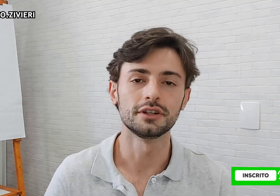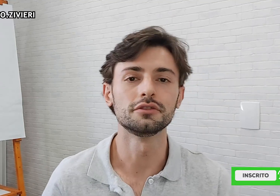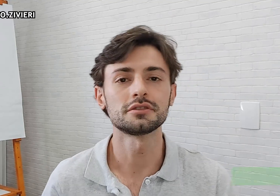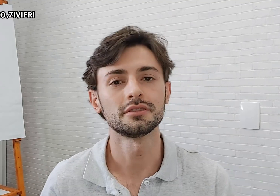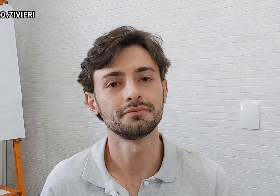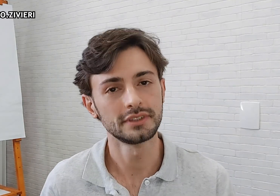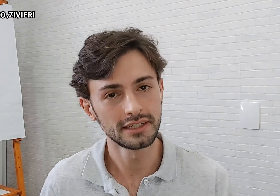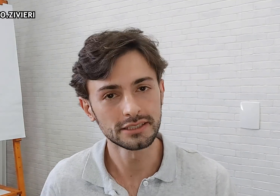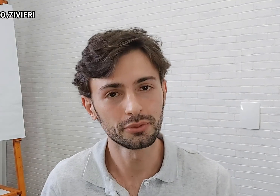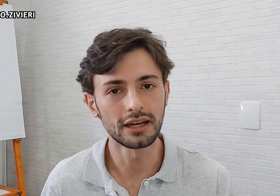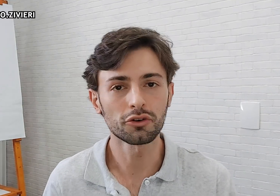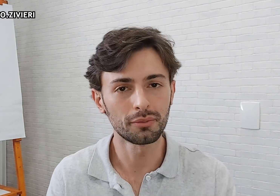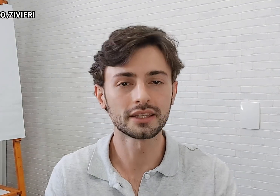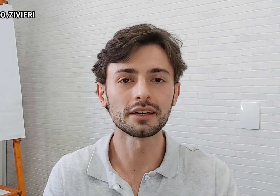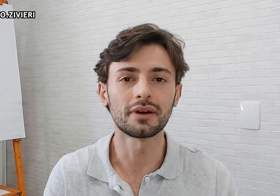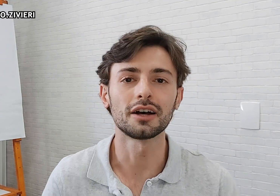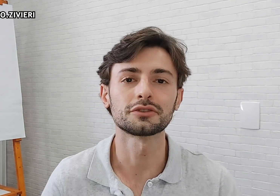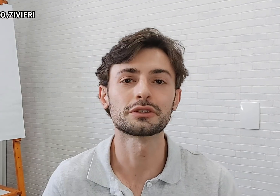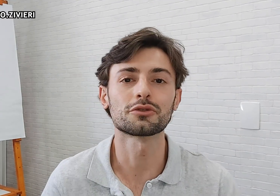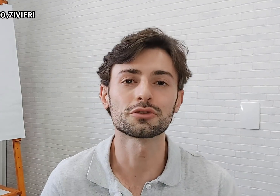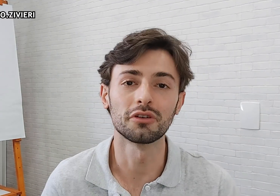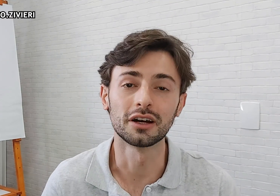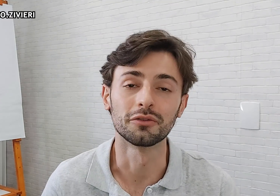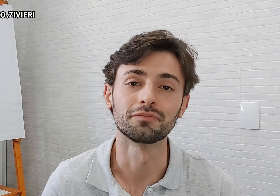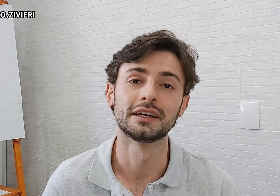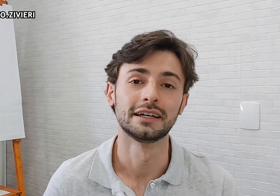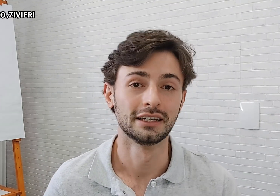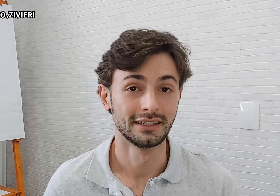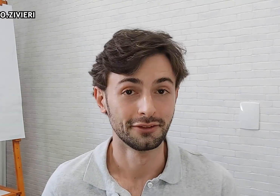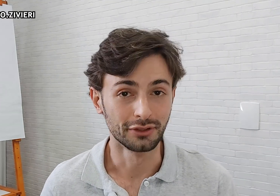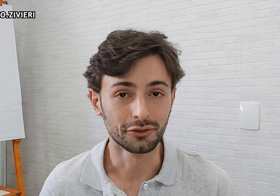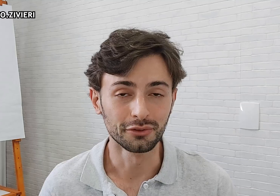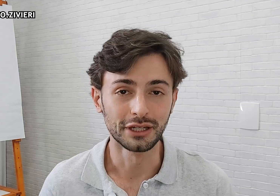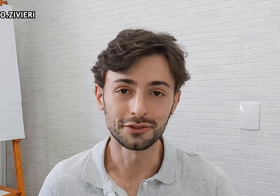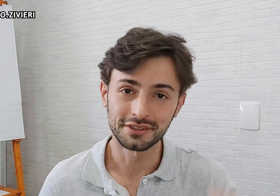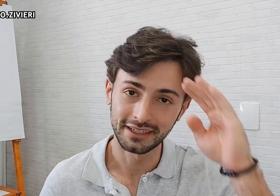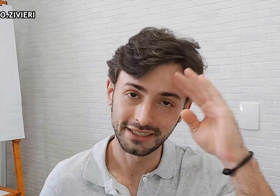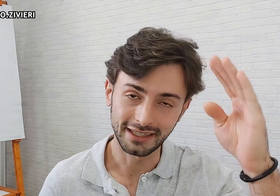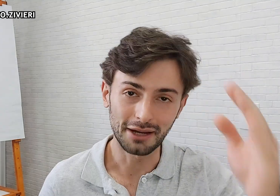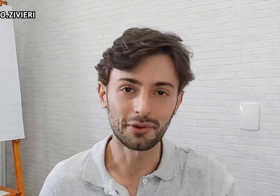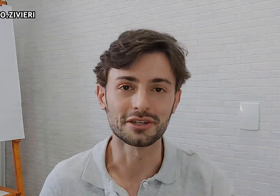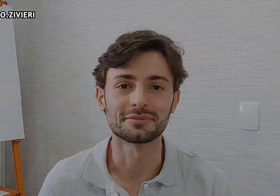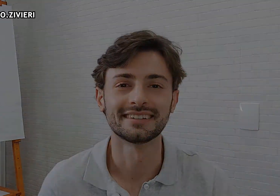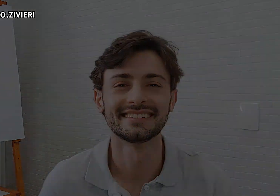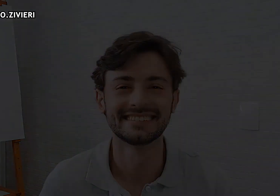And activate the bell. And I'll see you in the next video. Bye.